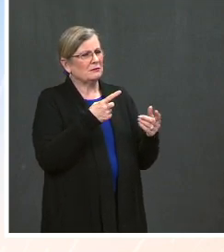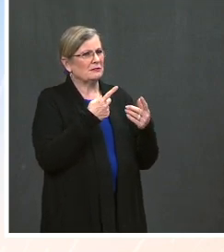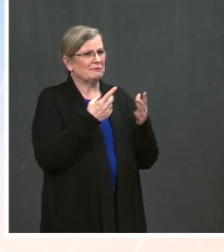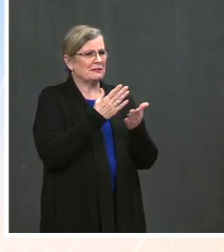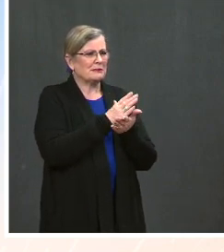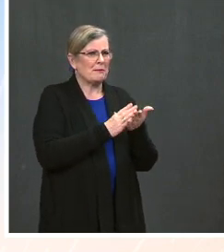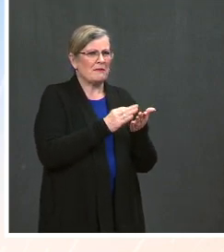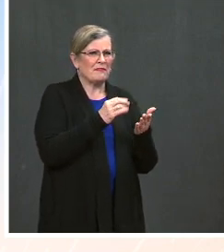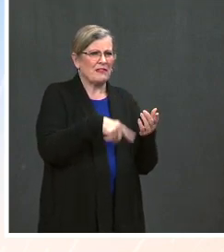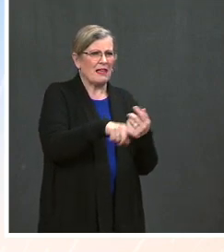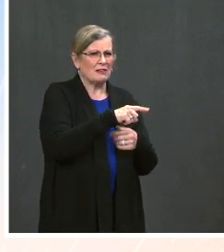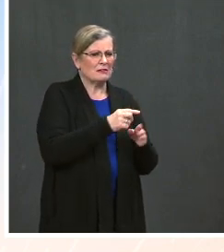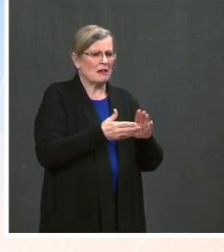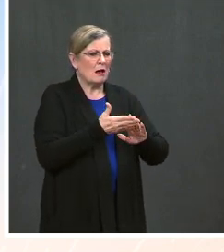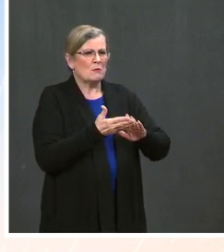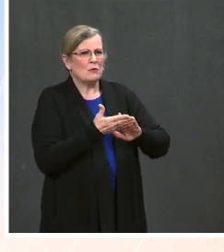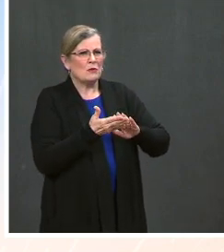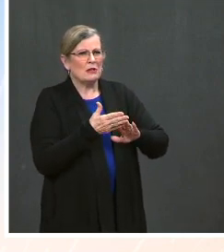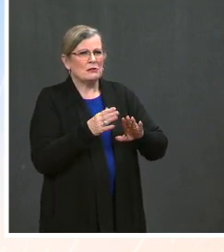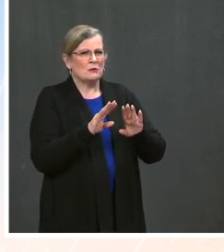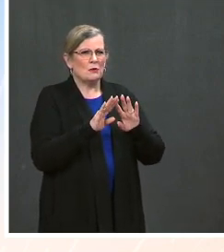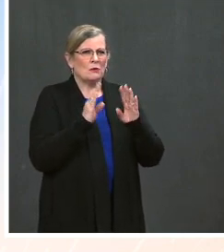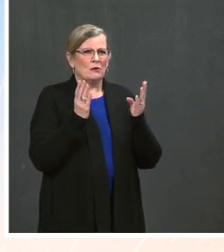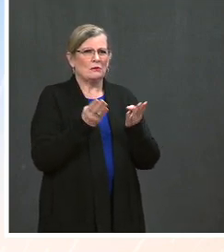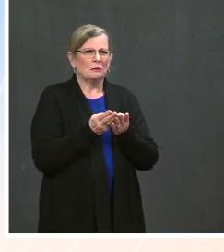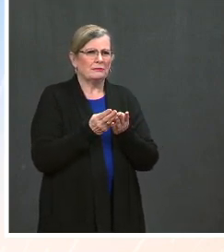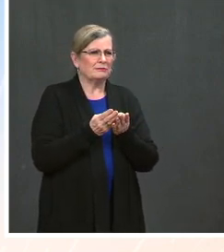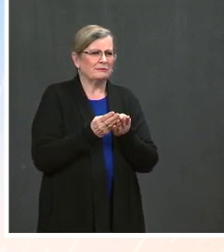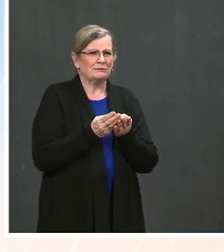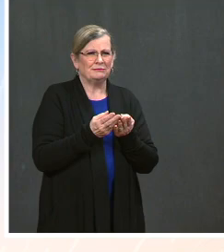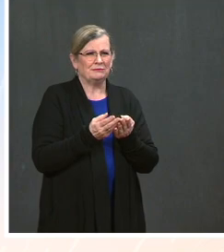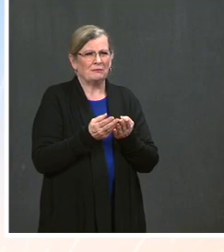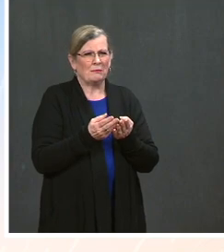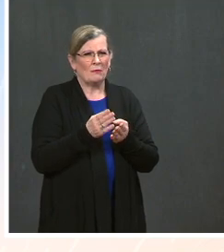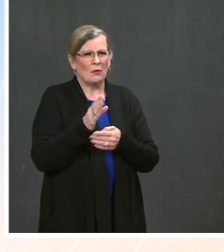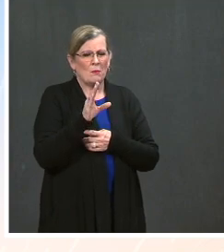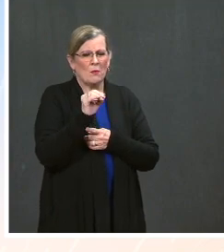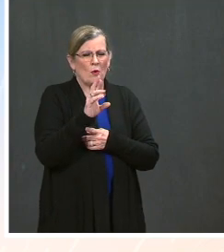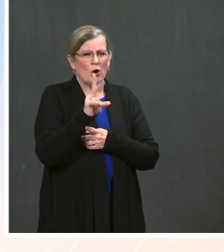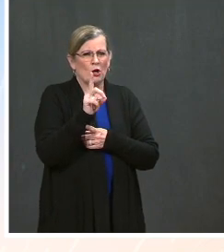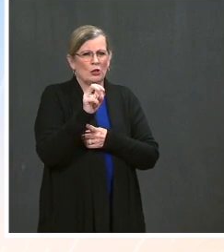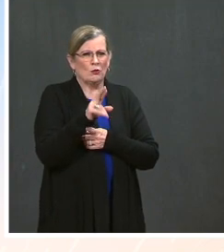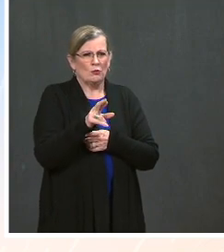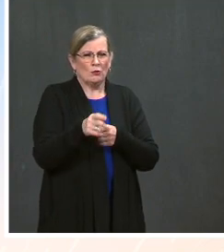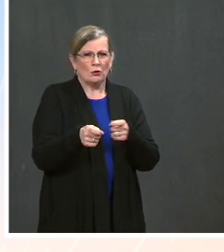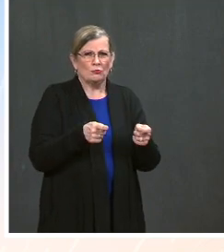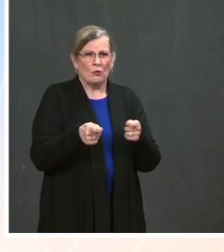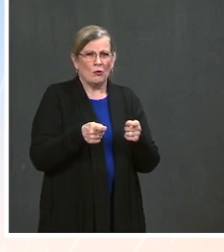with the Bureau and Border Patrol and HHS? Ms. Psaki: That's a role that, of course,